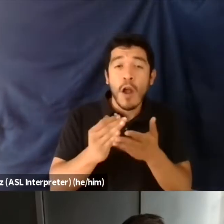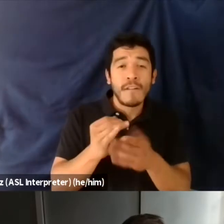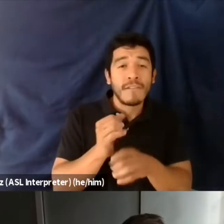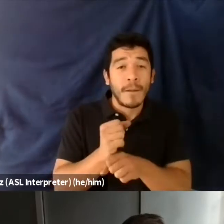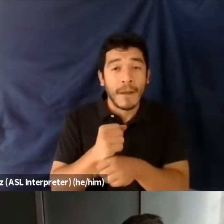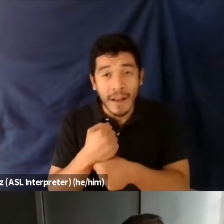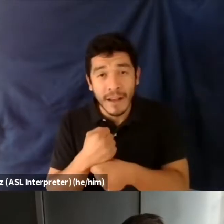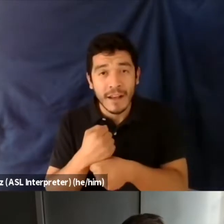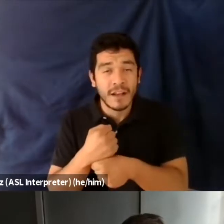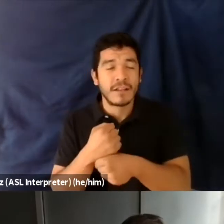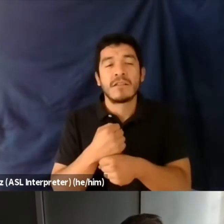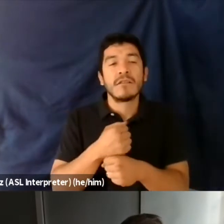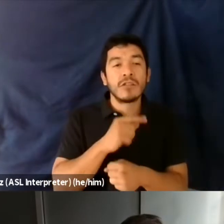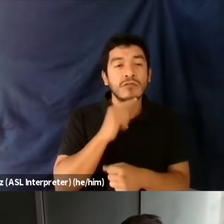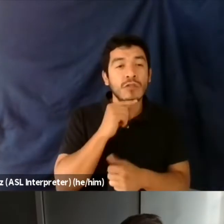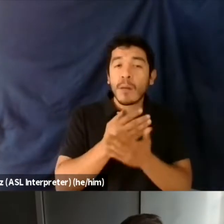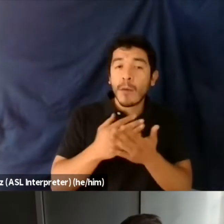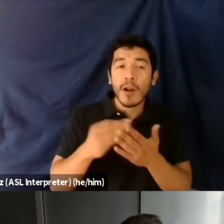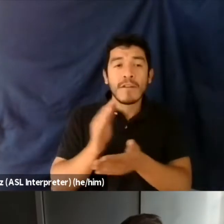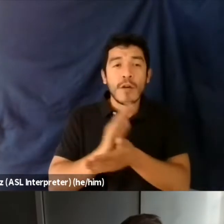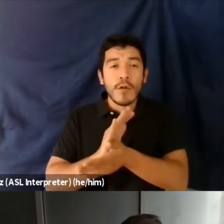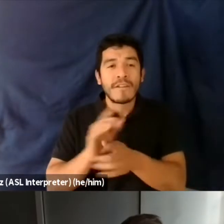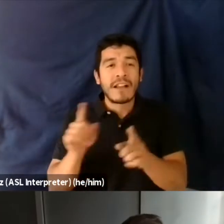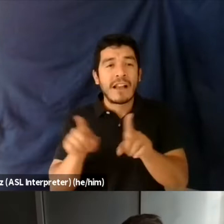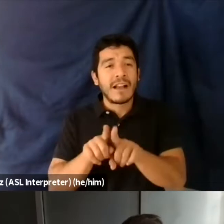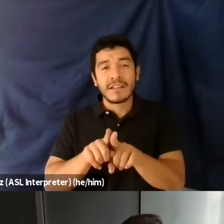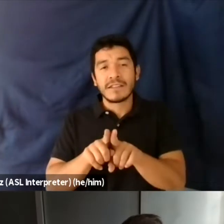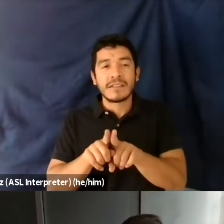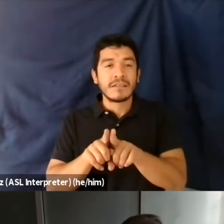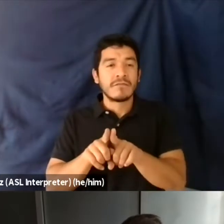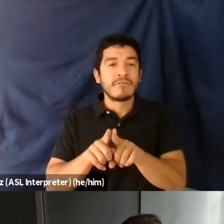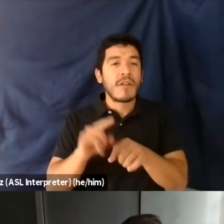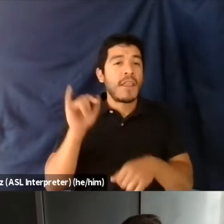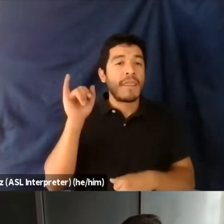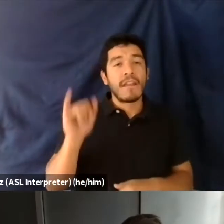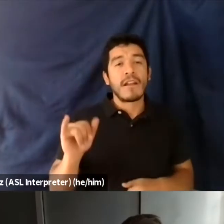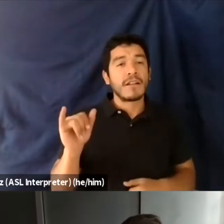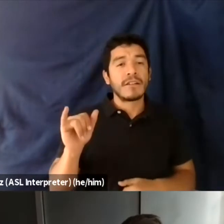was just a part of as much a part of the movie as the like, you know, the interviews were,